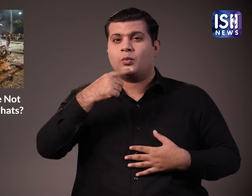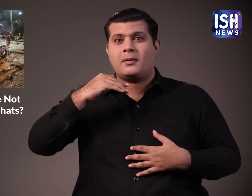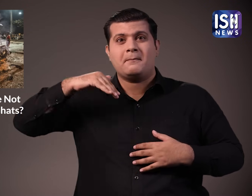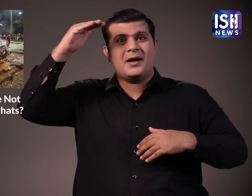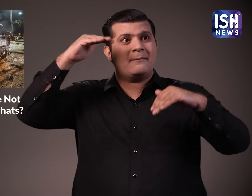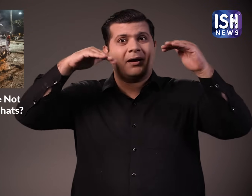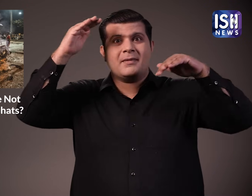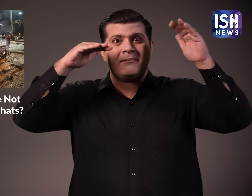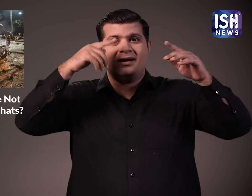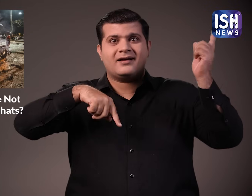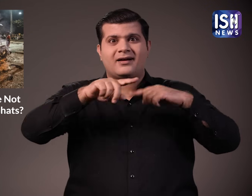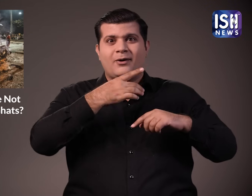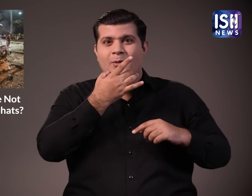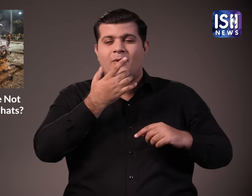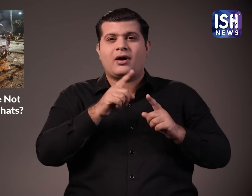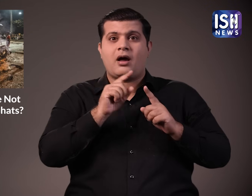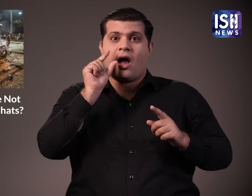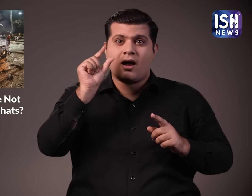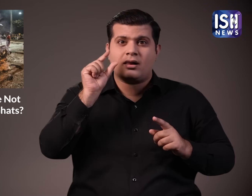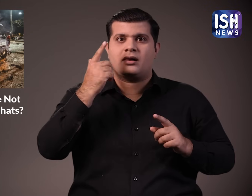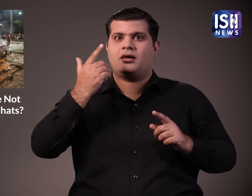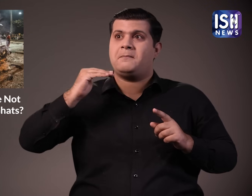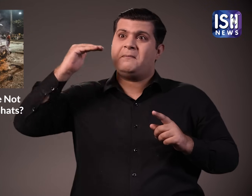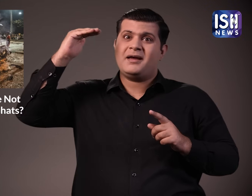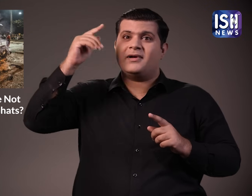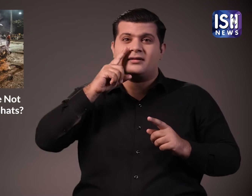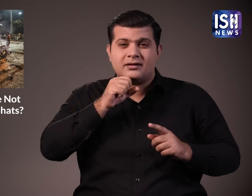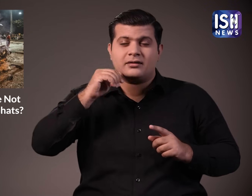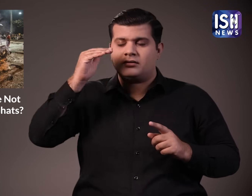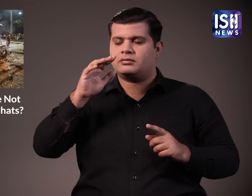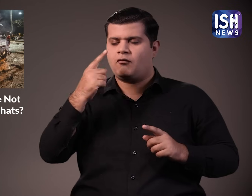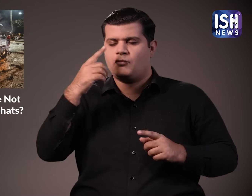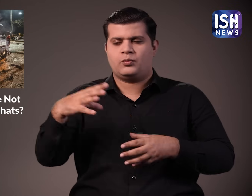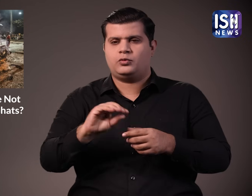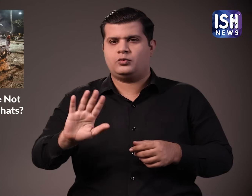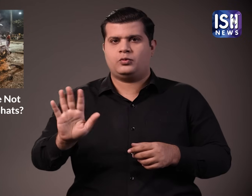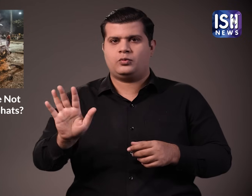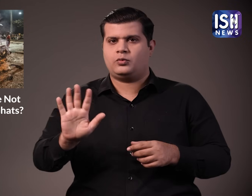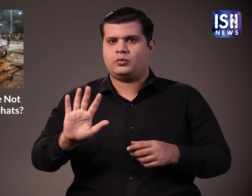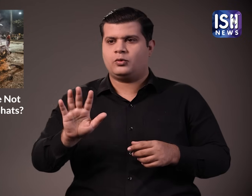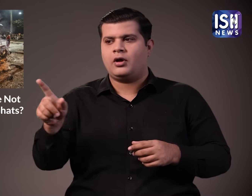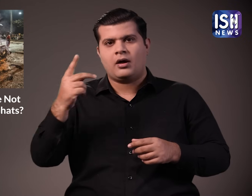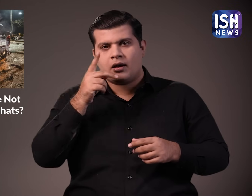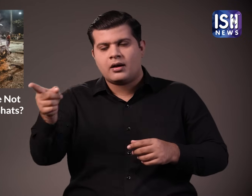Therefore, in earlier times, the elders of the household asked women to stay behind.